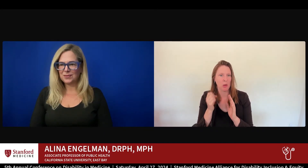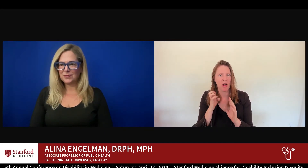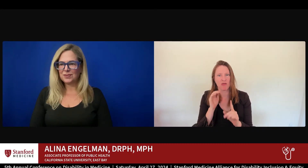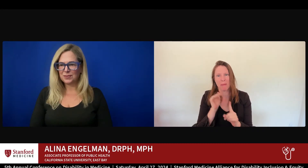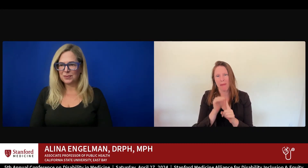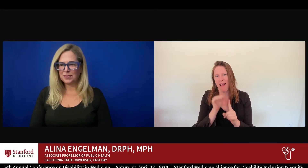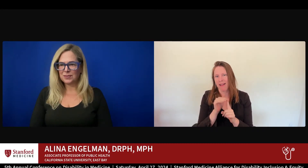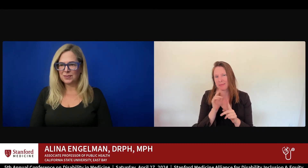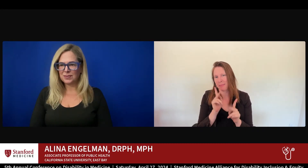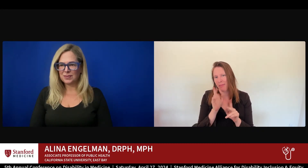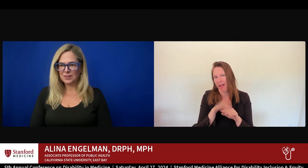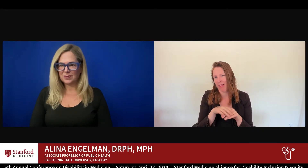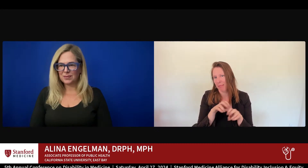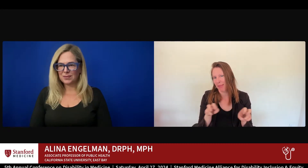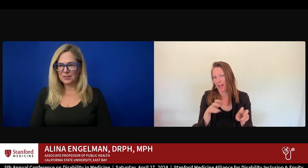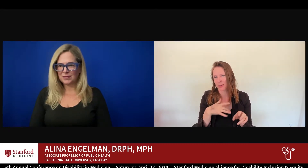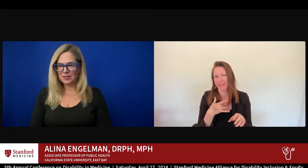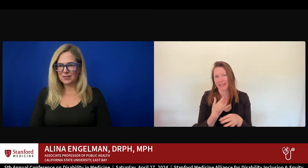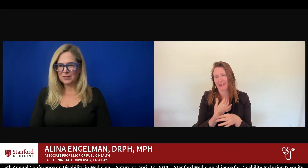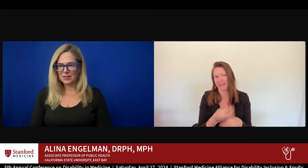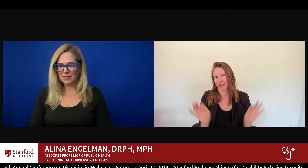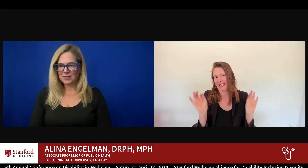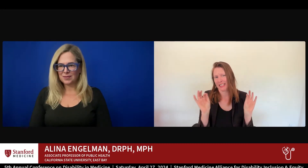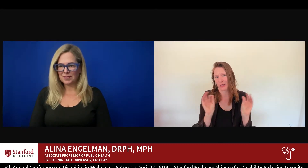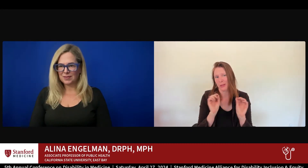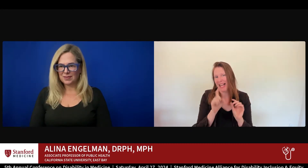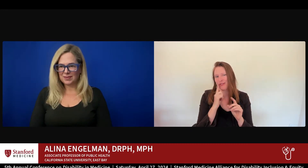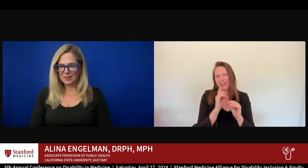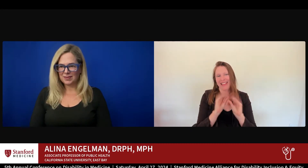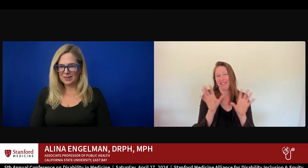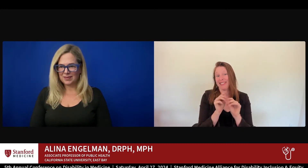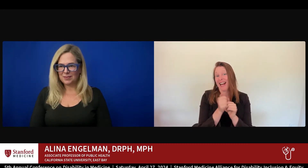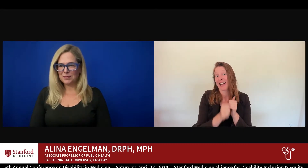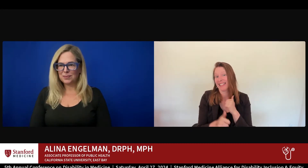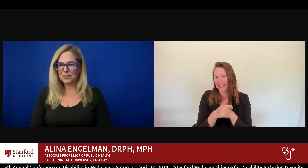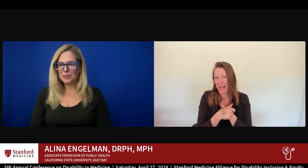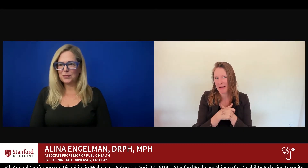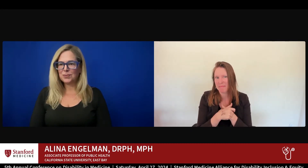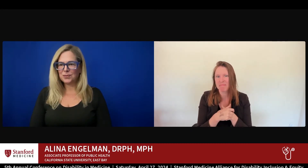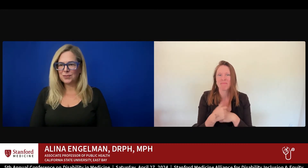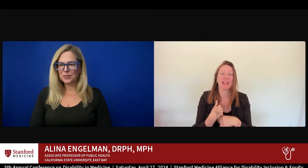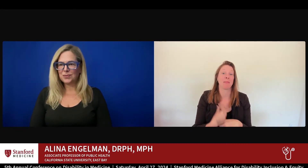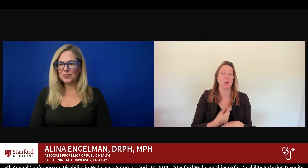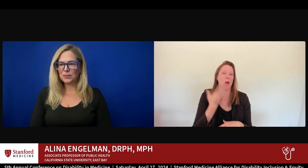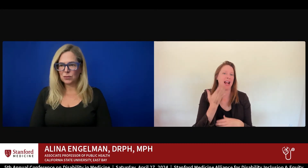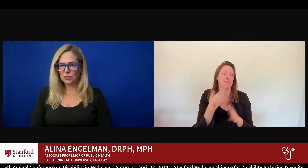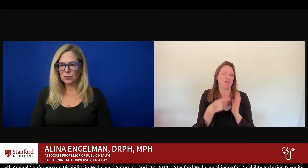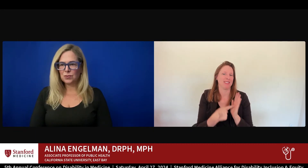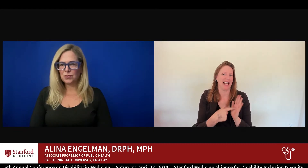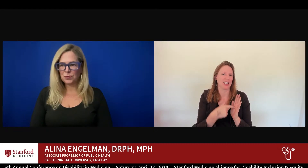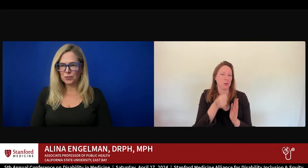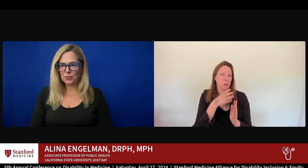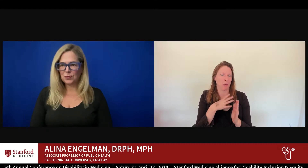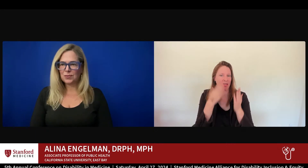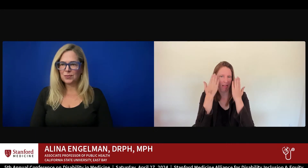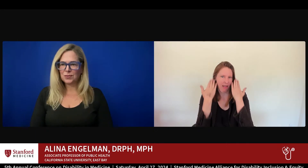communication access purposes, so just a reminder to all the folks on the panel, please feel free to ask for clarification at any time.